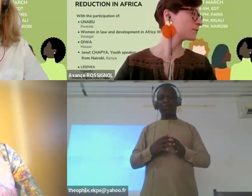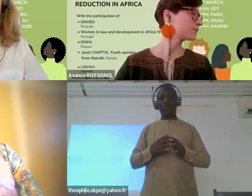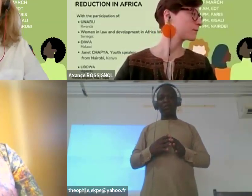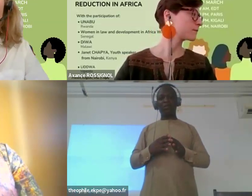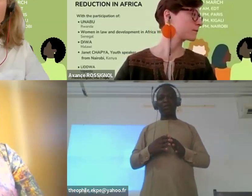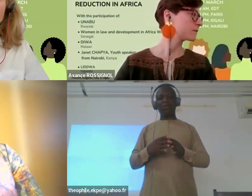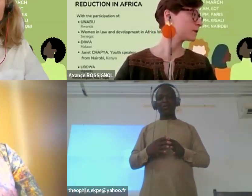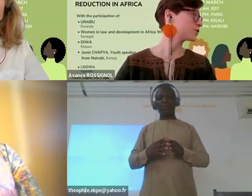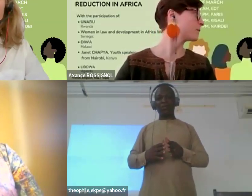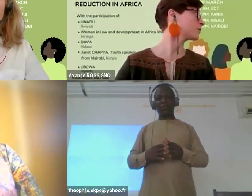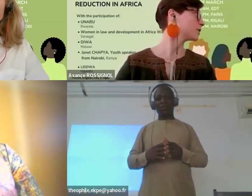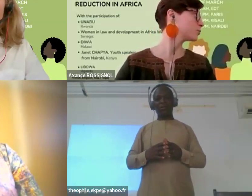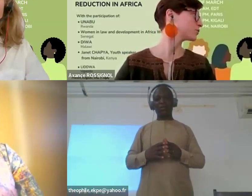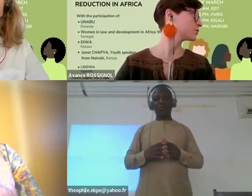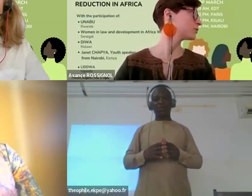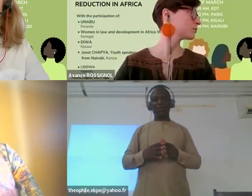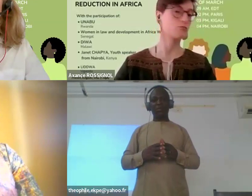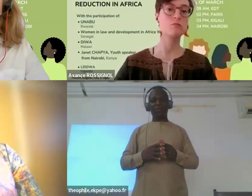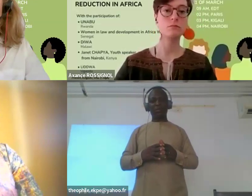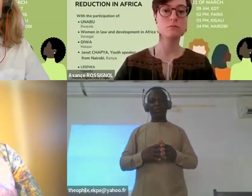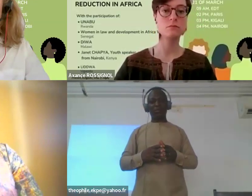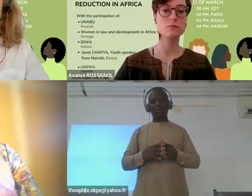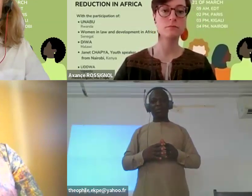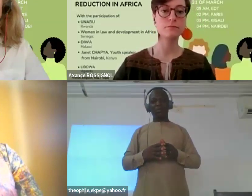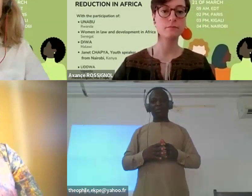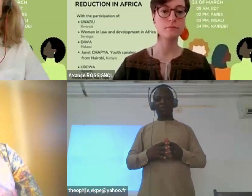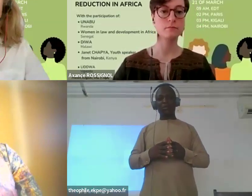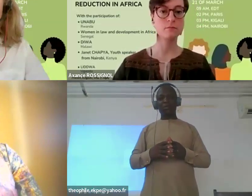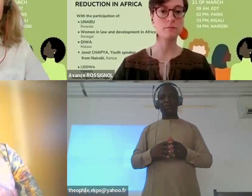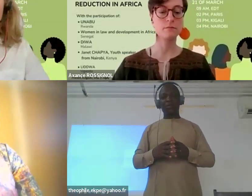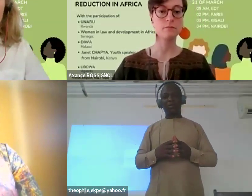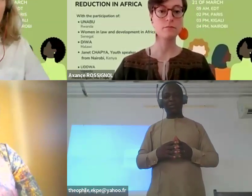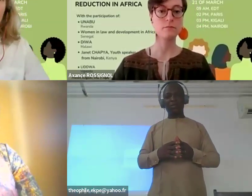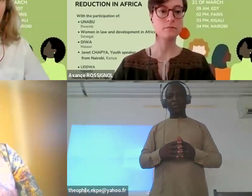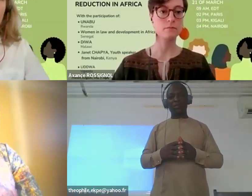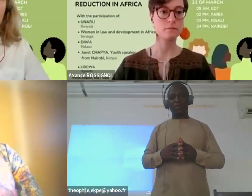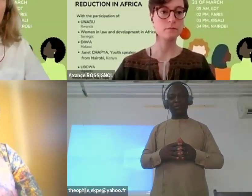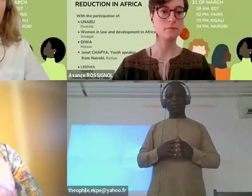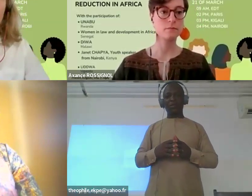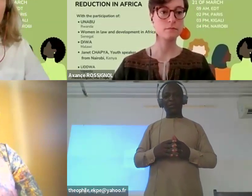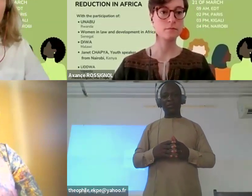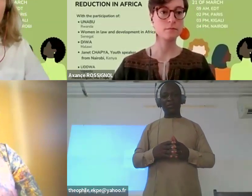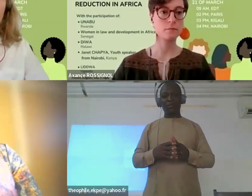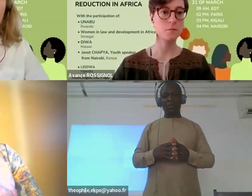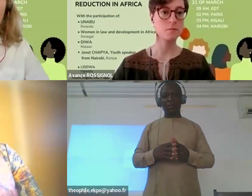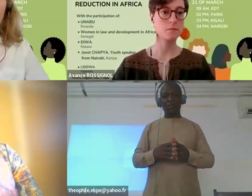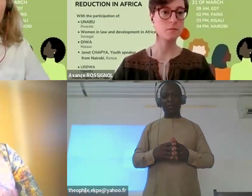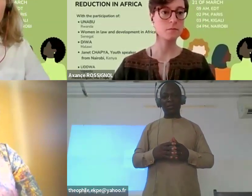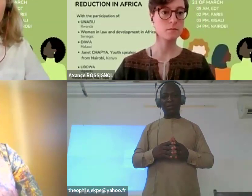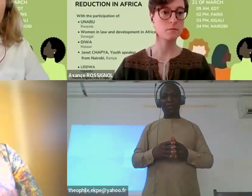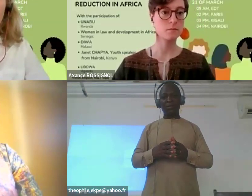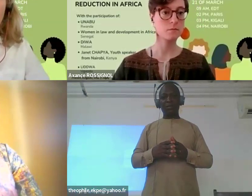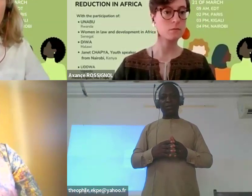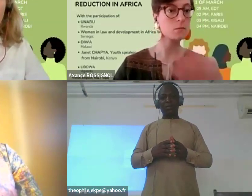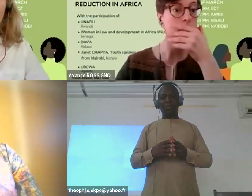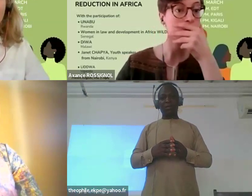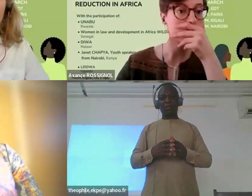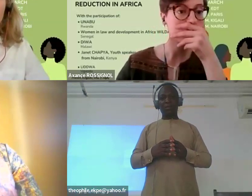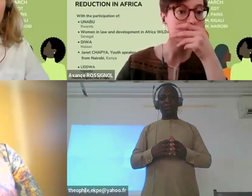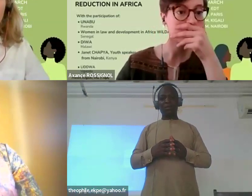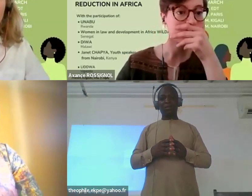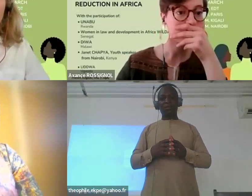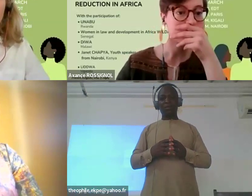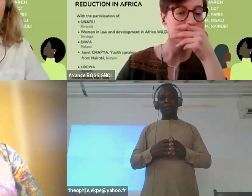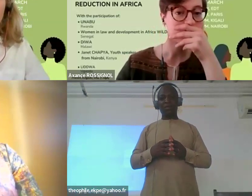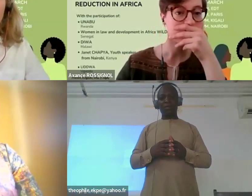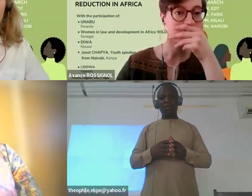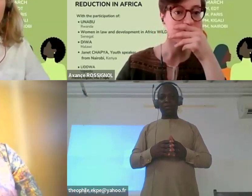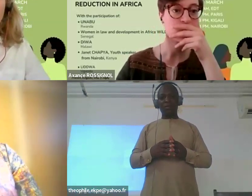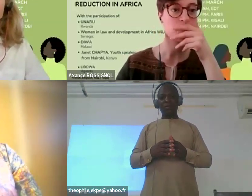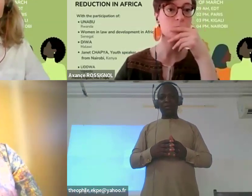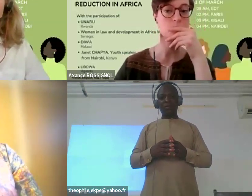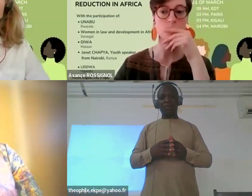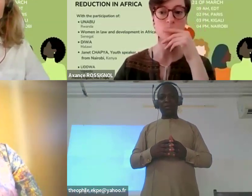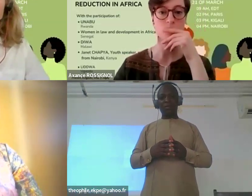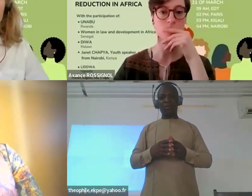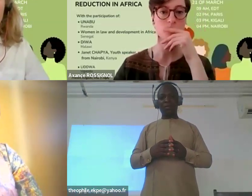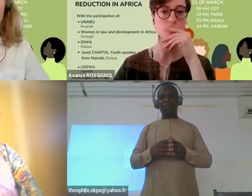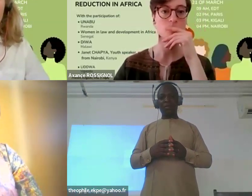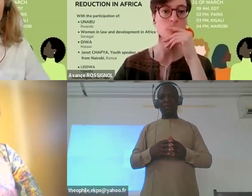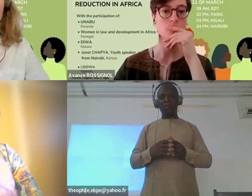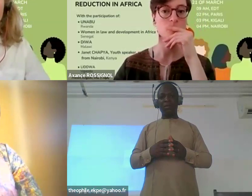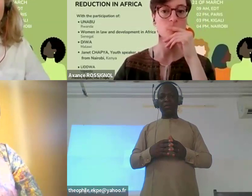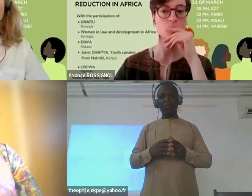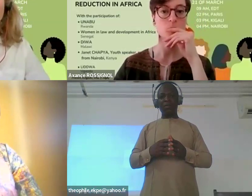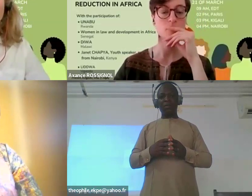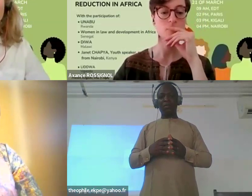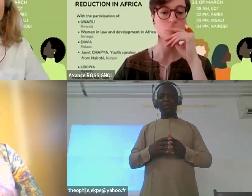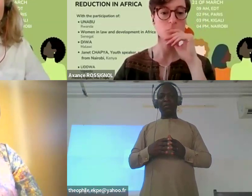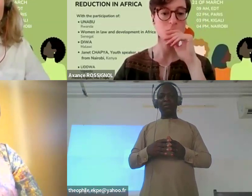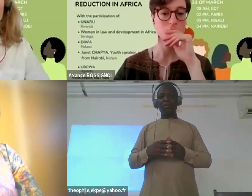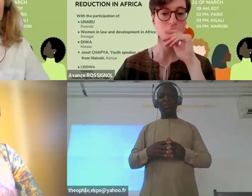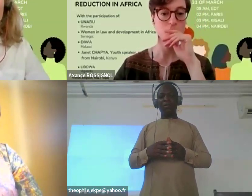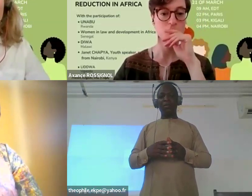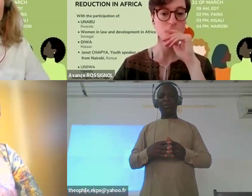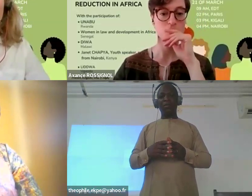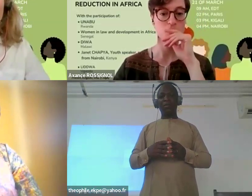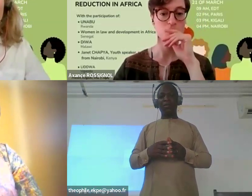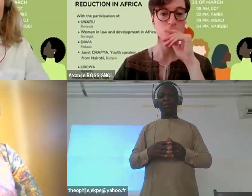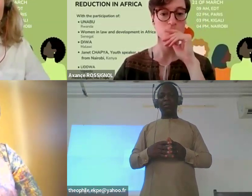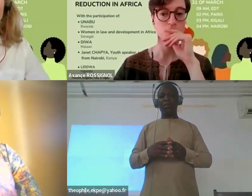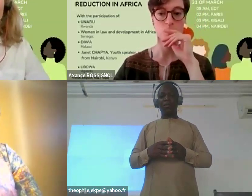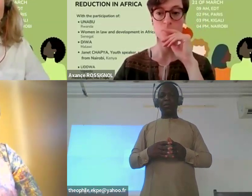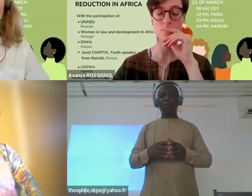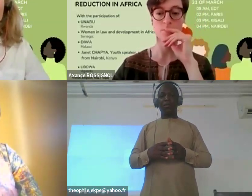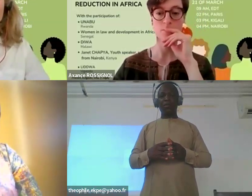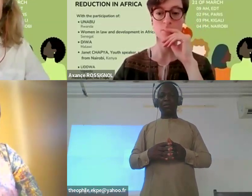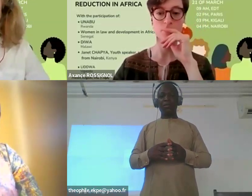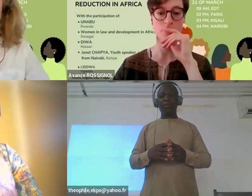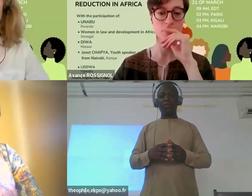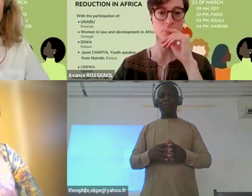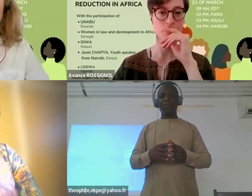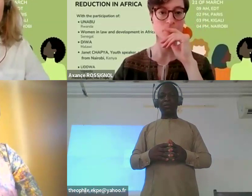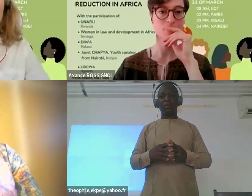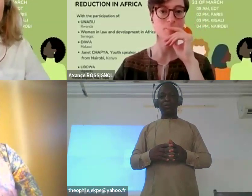So you will have to click on his video.